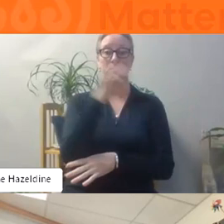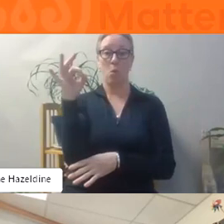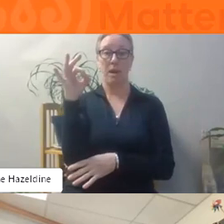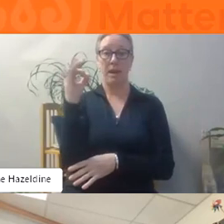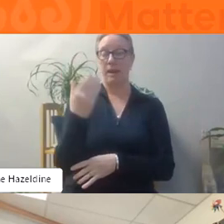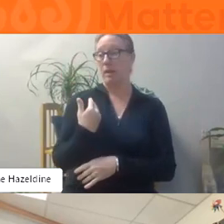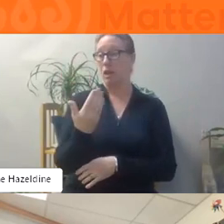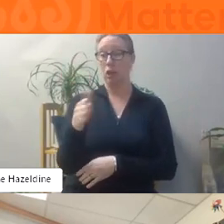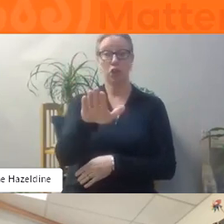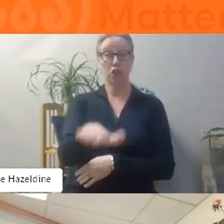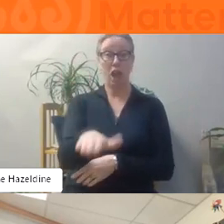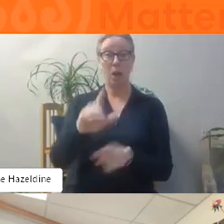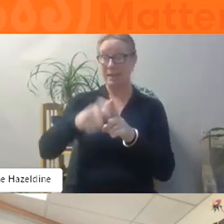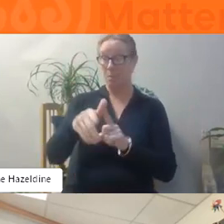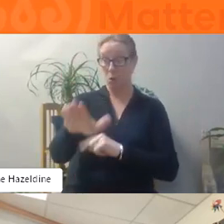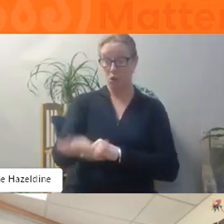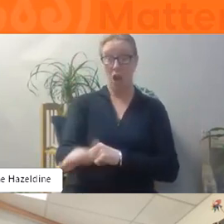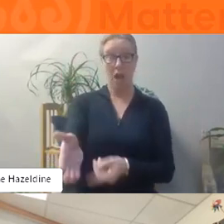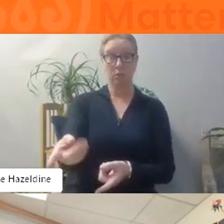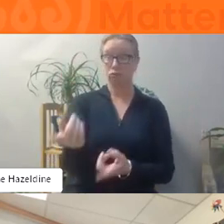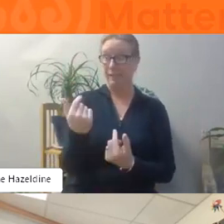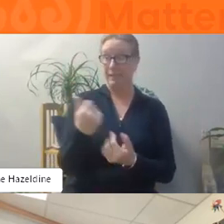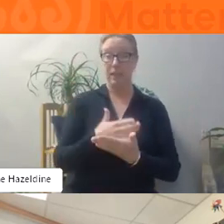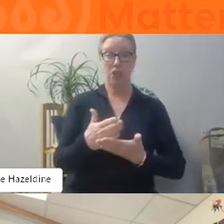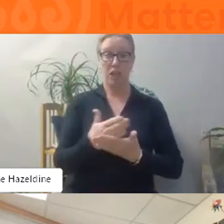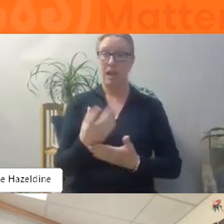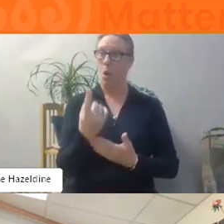shared with me, and I quote, "One thing that we've learned from health,